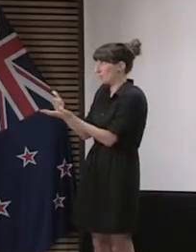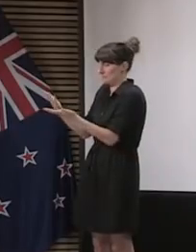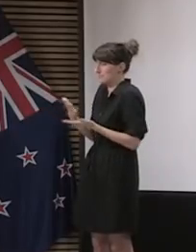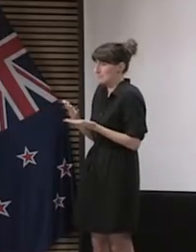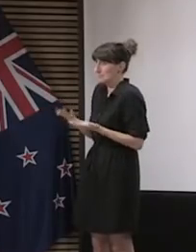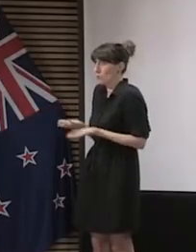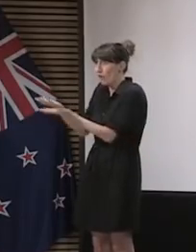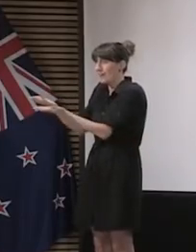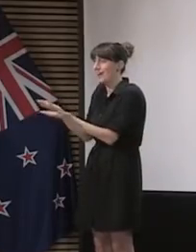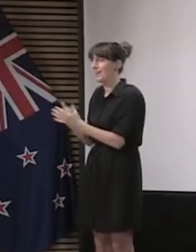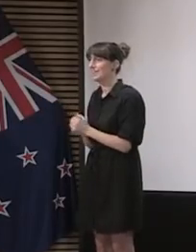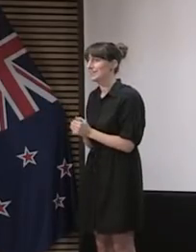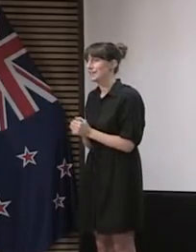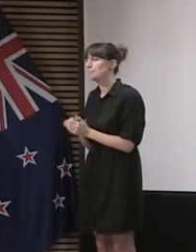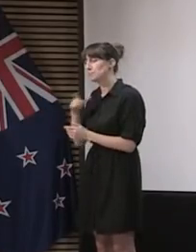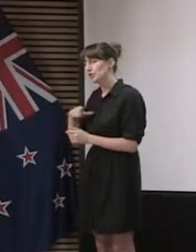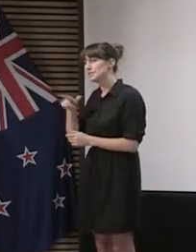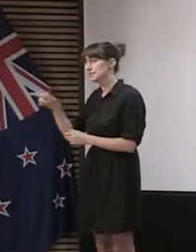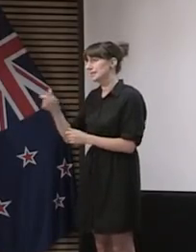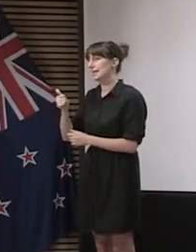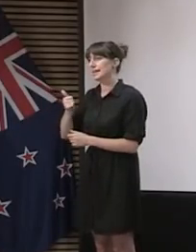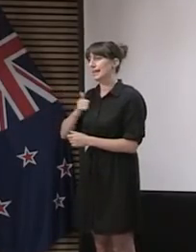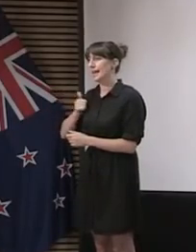They were made tous when we had an horrificexperience here.